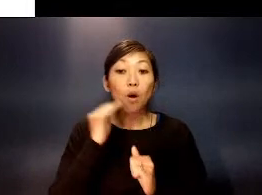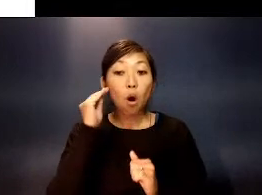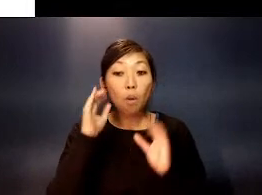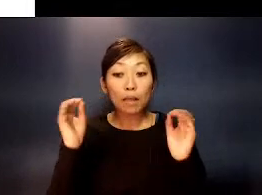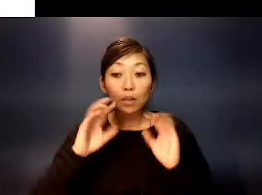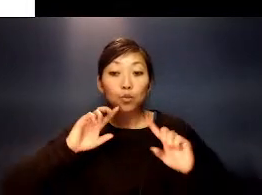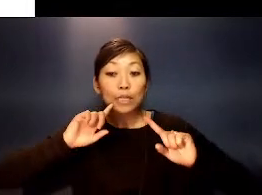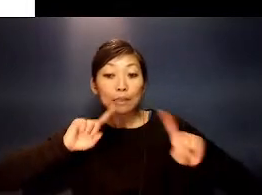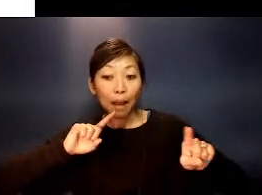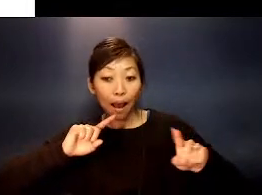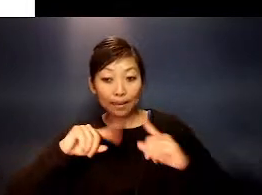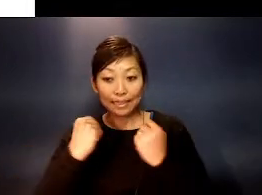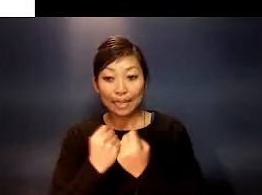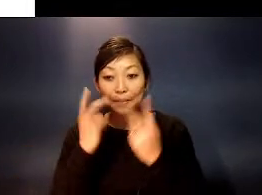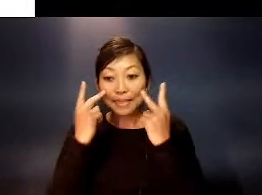ARMED WITH NOTHING BUT THEIR CHARM AND GRACE.